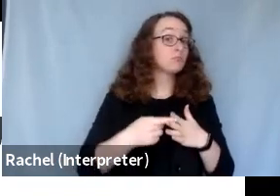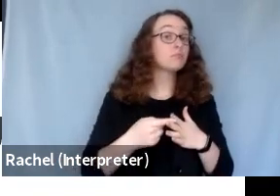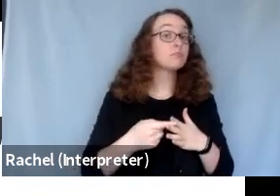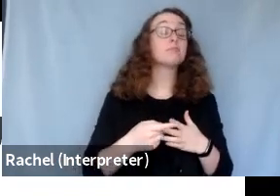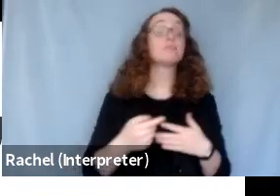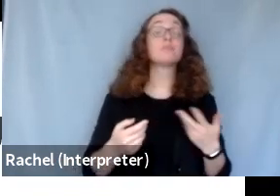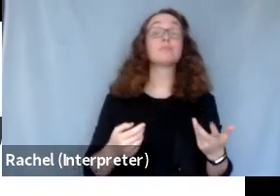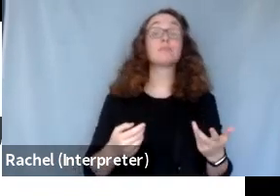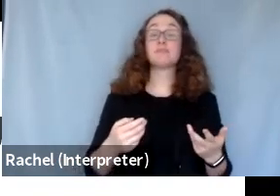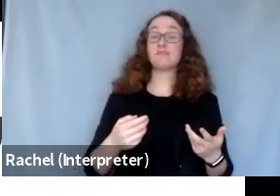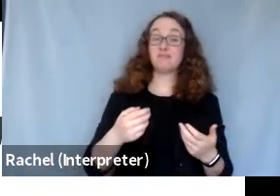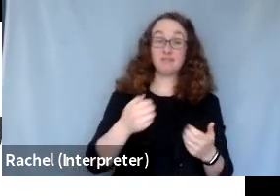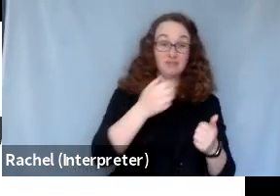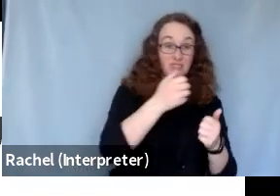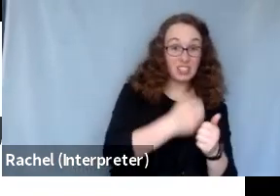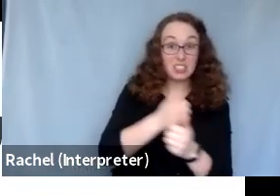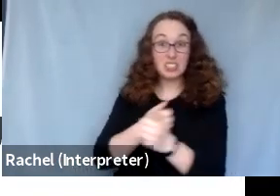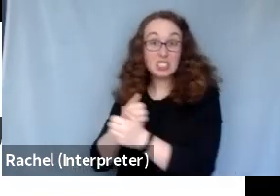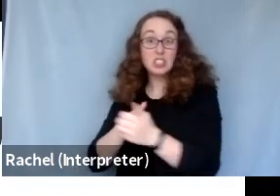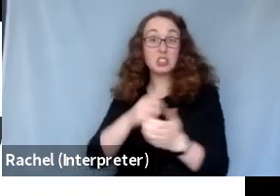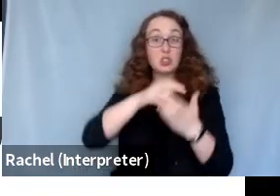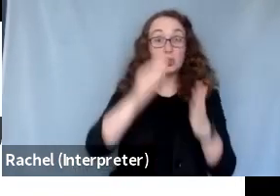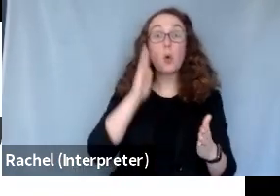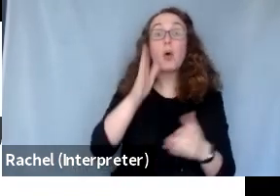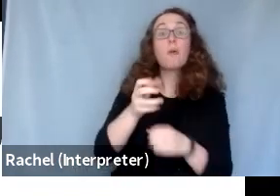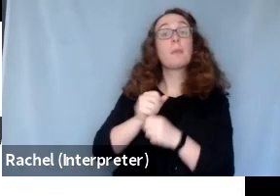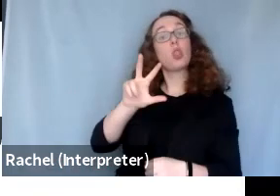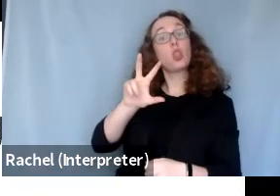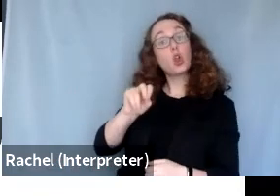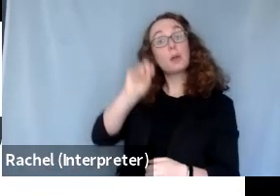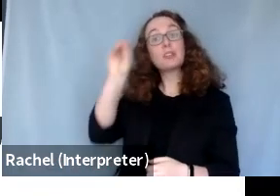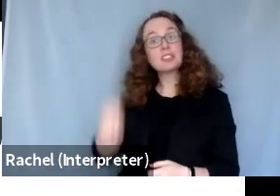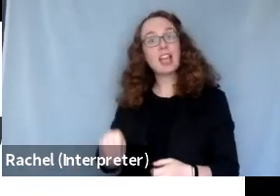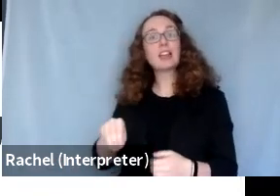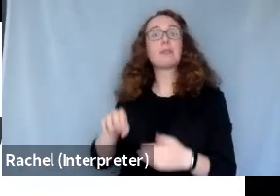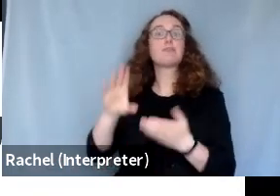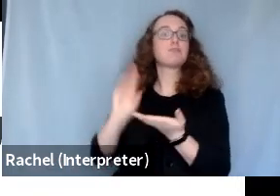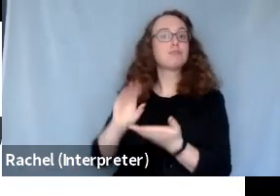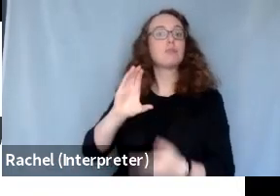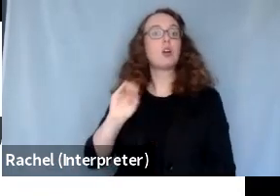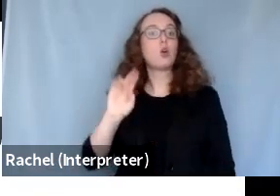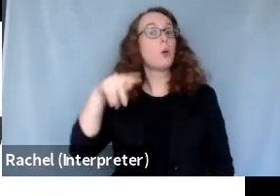everybody that's coming into the fall this year, and it's actually a really good deal, I'll expand on that